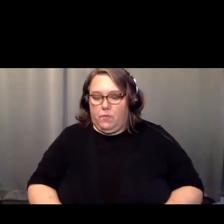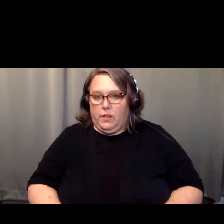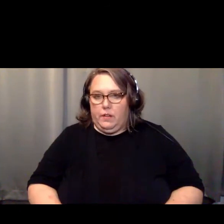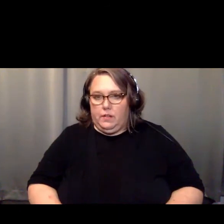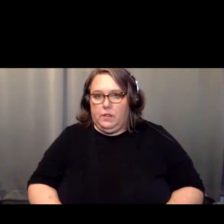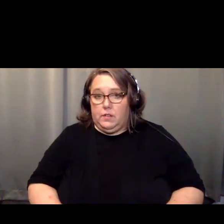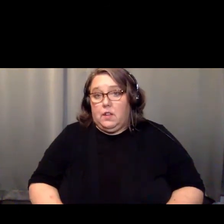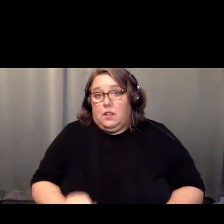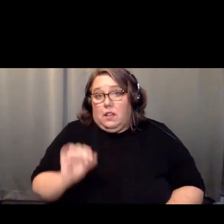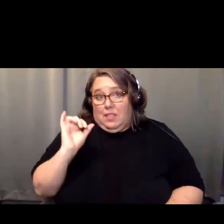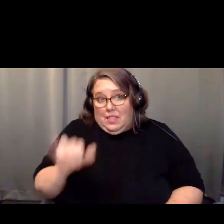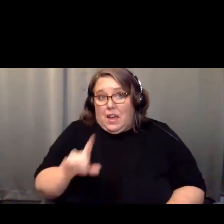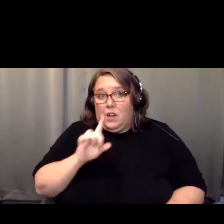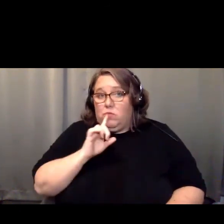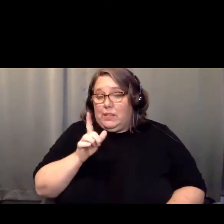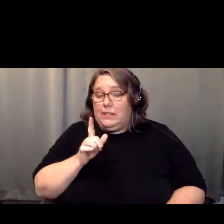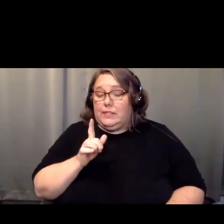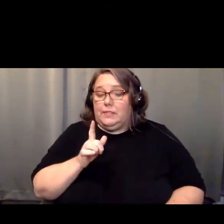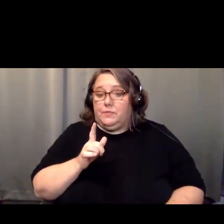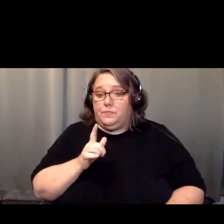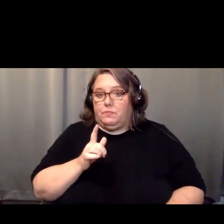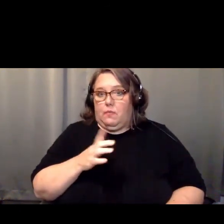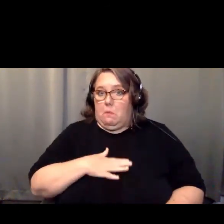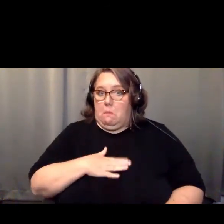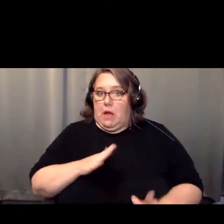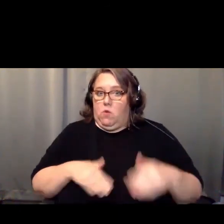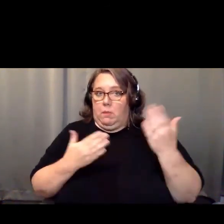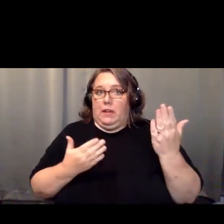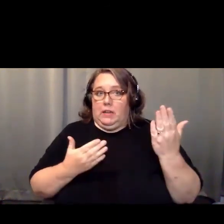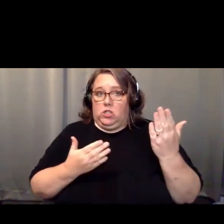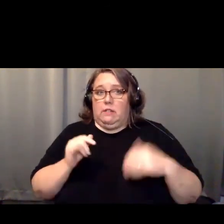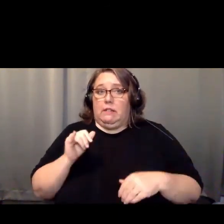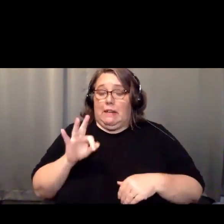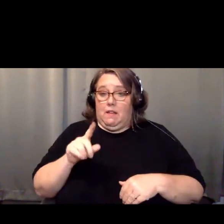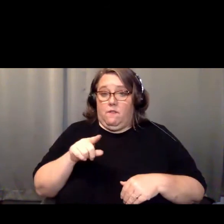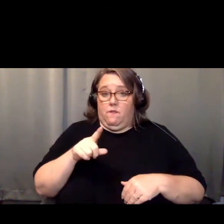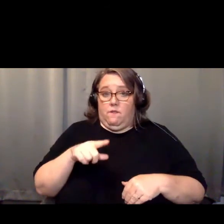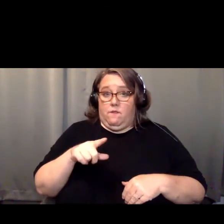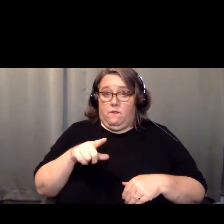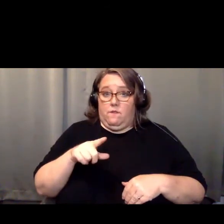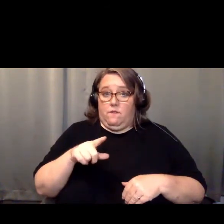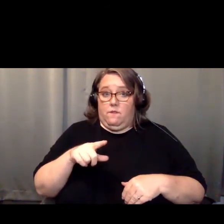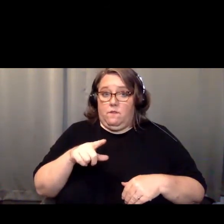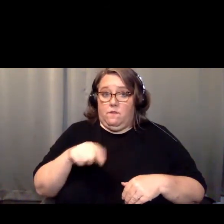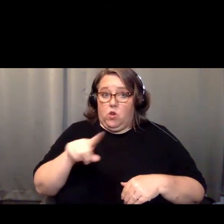and that would be my recommendation, if you are a student and you're receiving